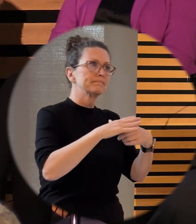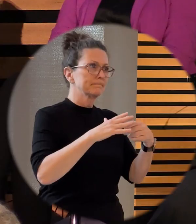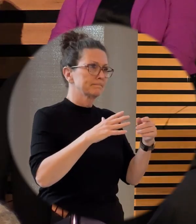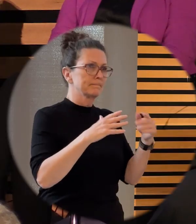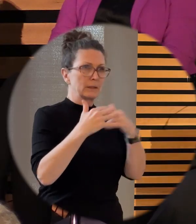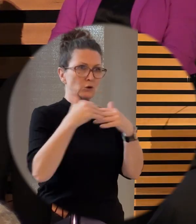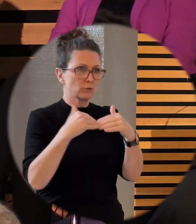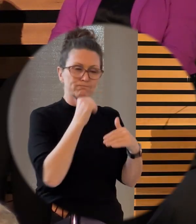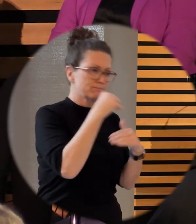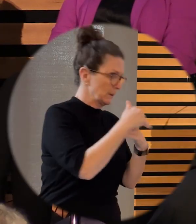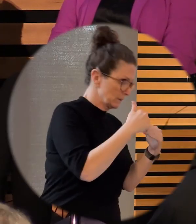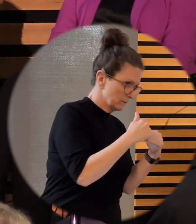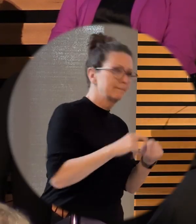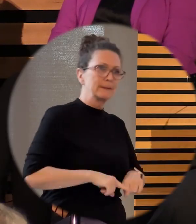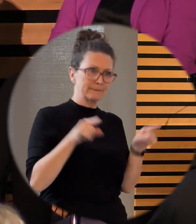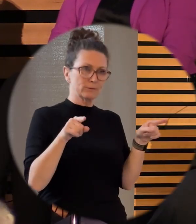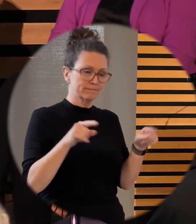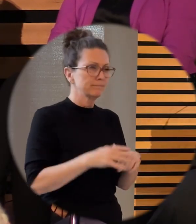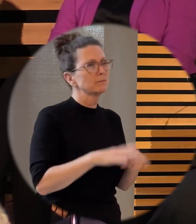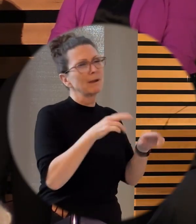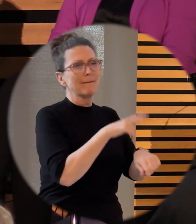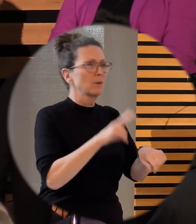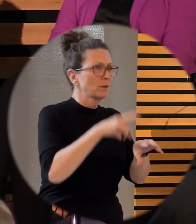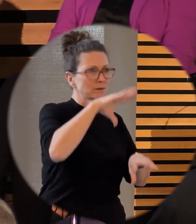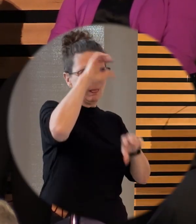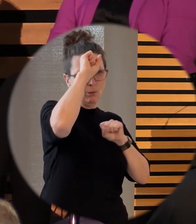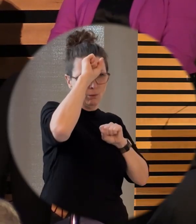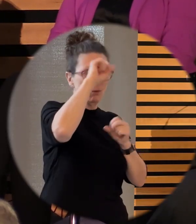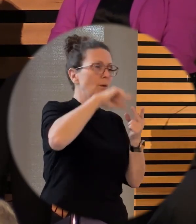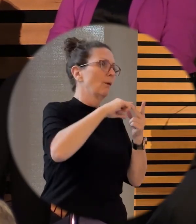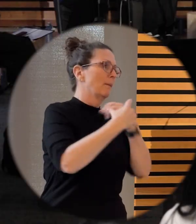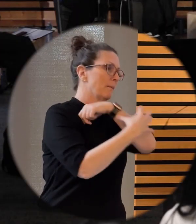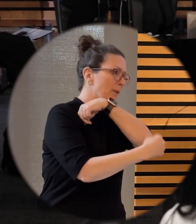and and those who are in indigenous communities. There's also issues of colonialism and poverty or